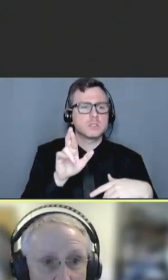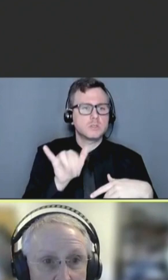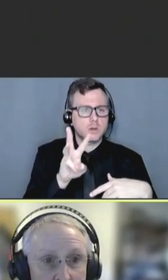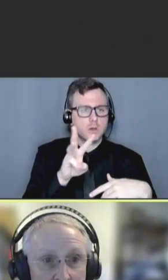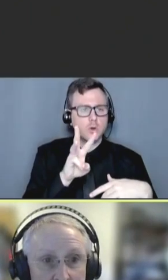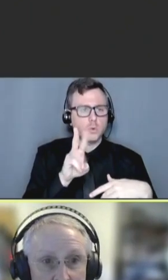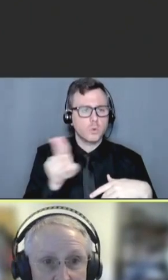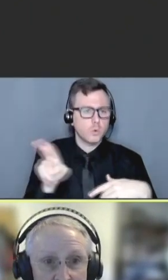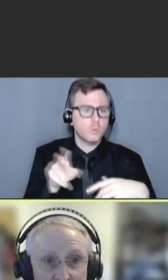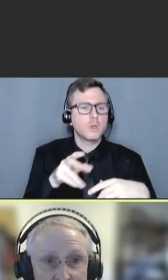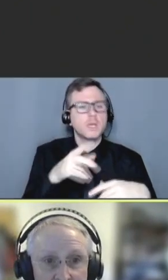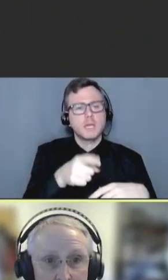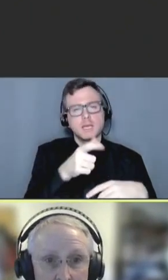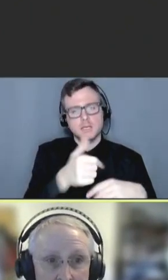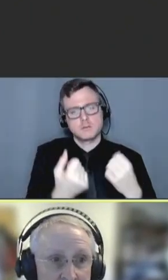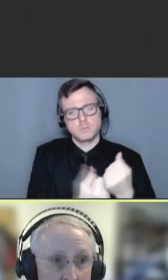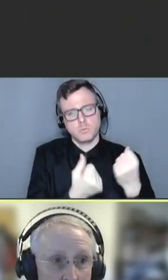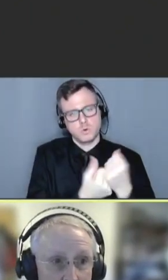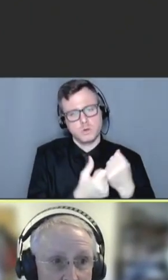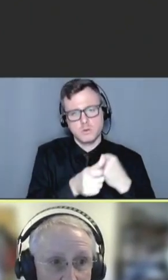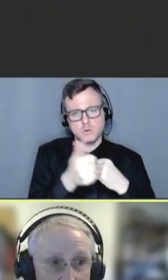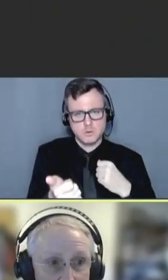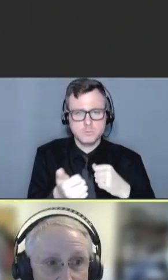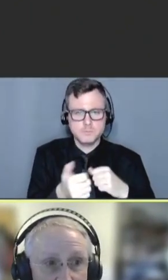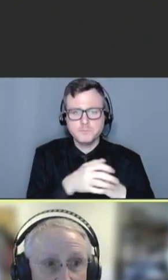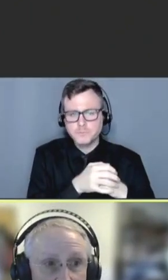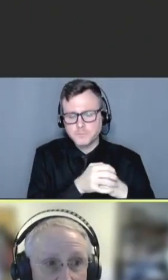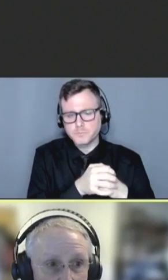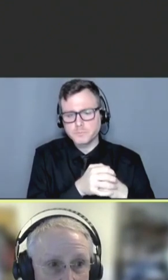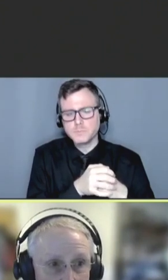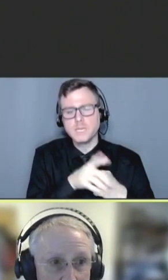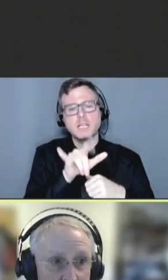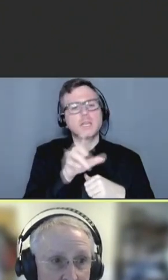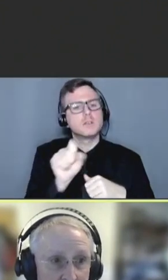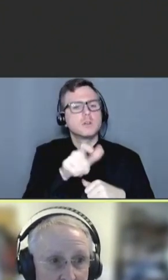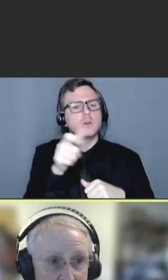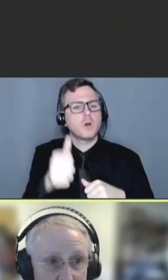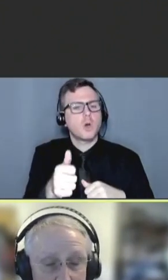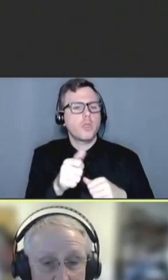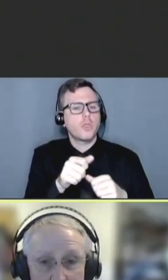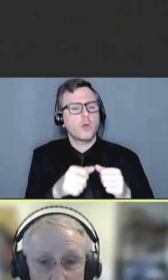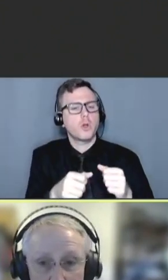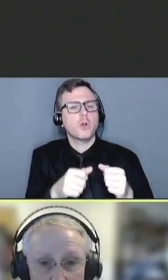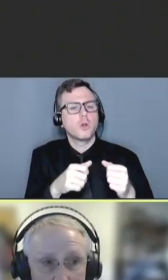the ex officio and liaison representatives, and the members of our VaST committee, including